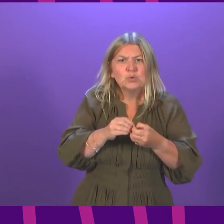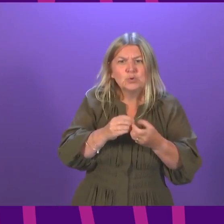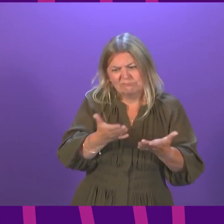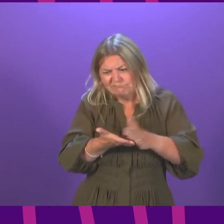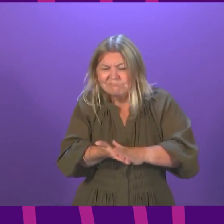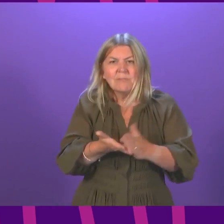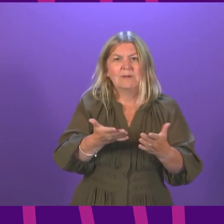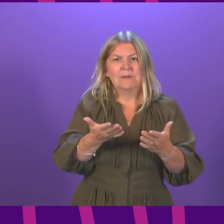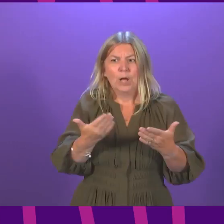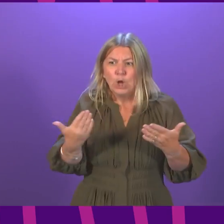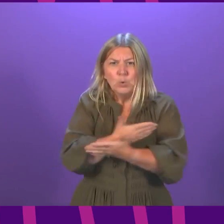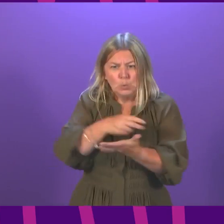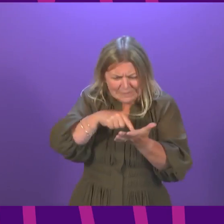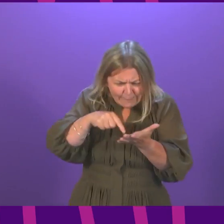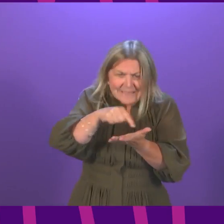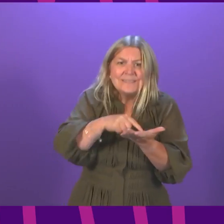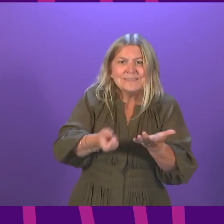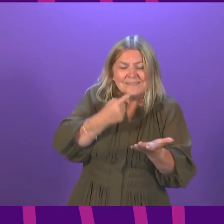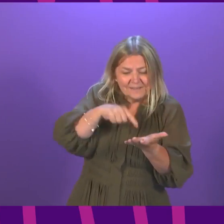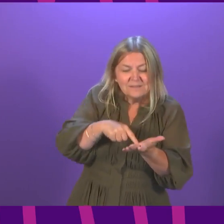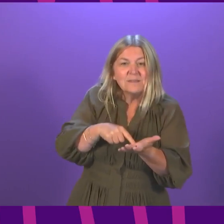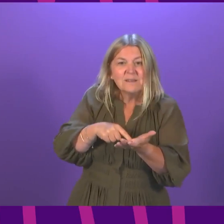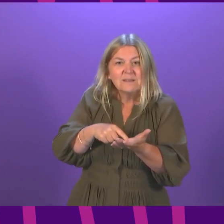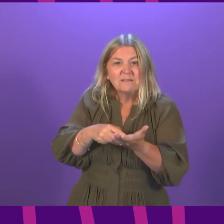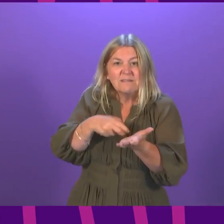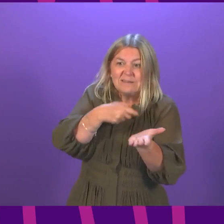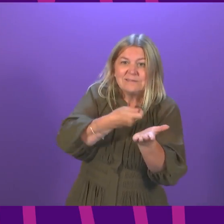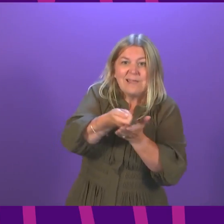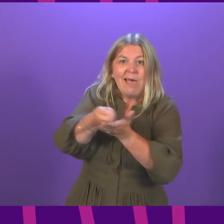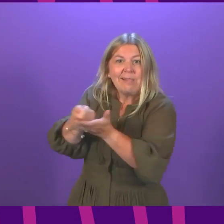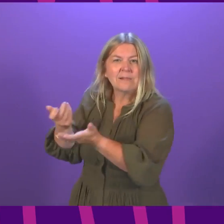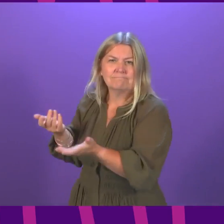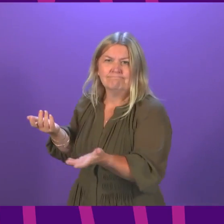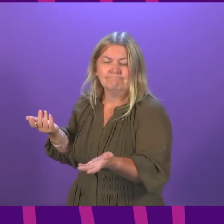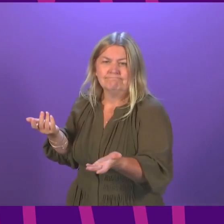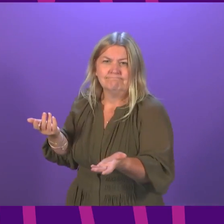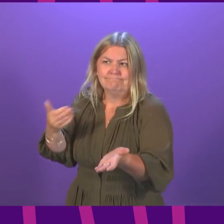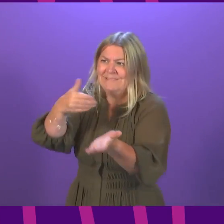the streets of Scotland. The production of street Valium is not happening elsewhere;